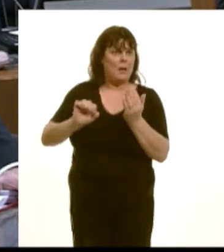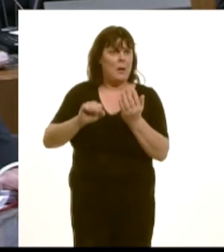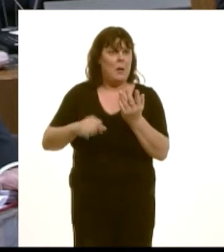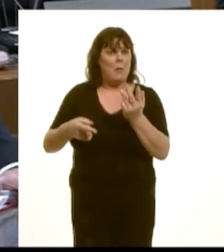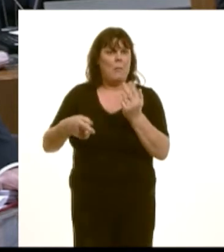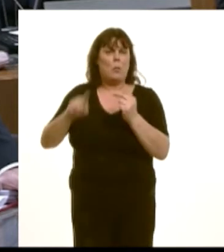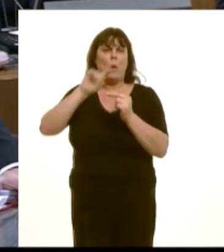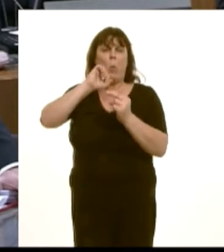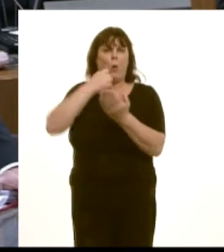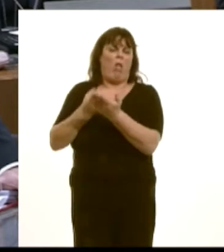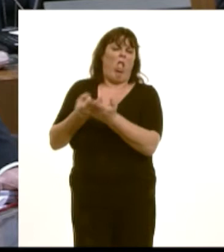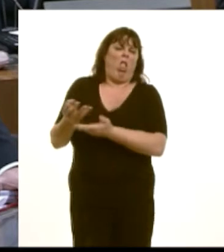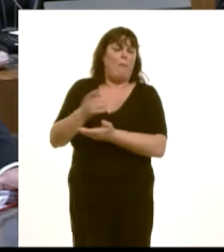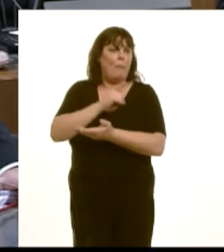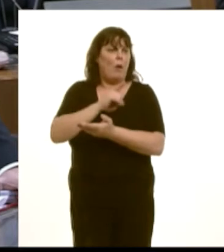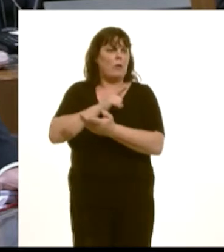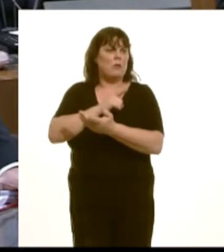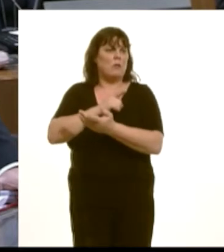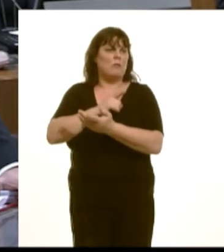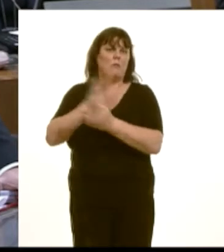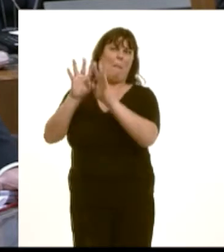they were recommendations that had come from a panel that we did not particularly like